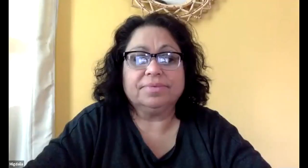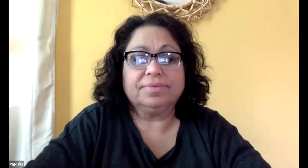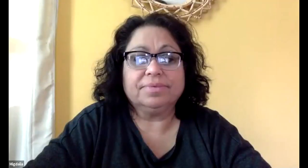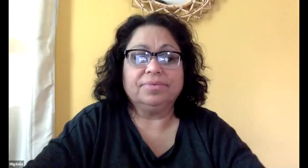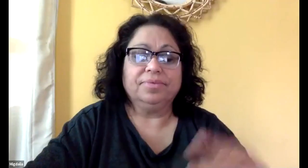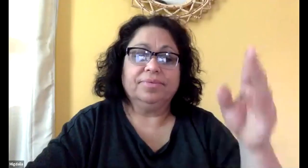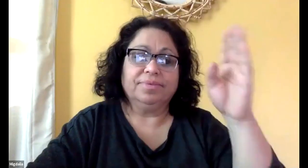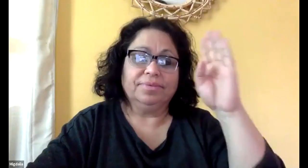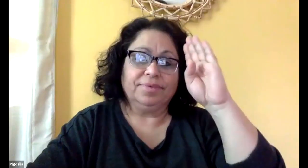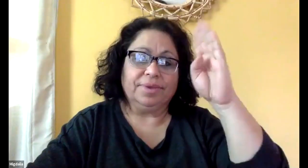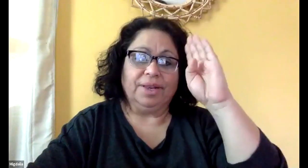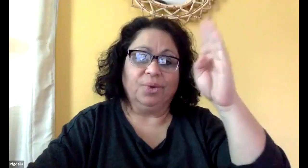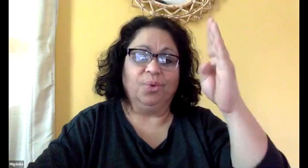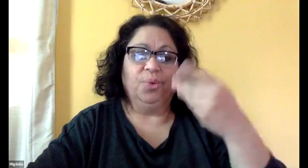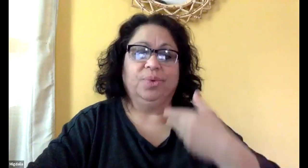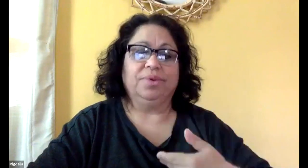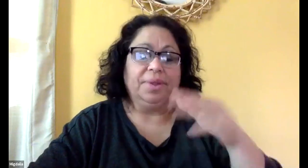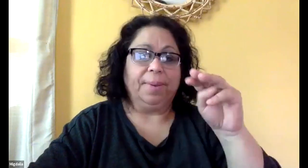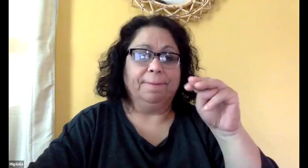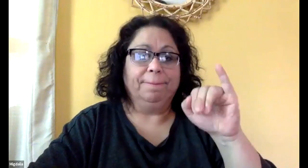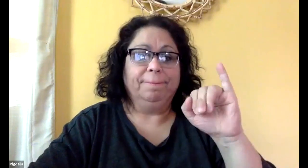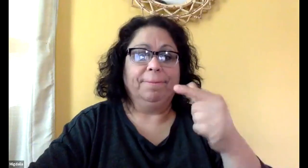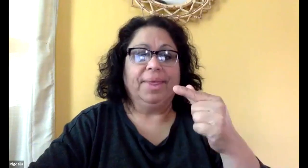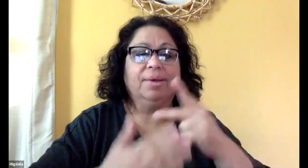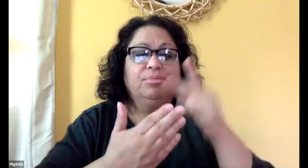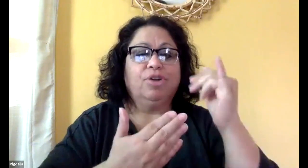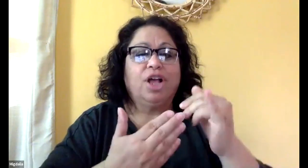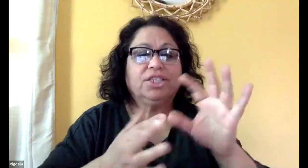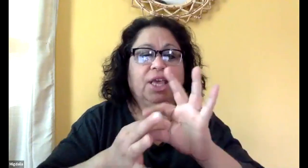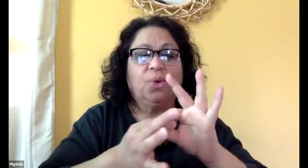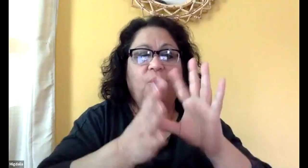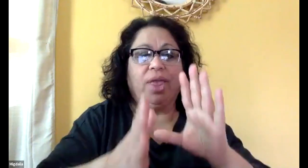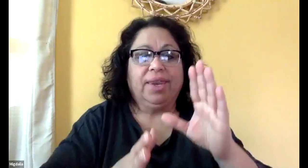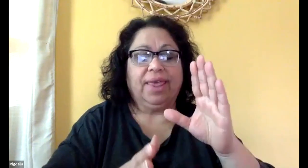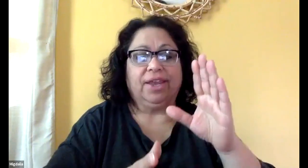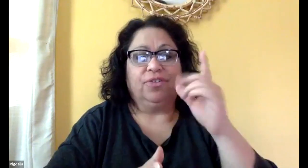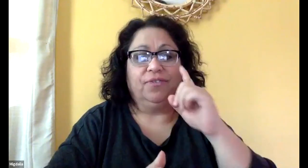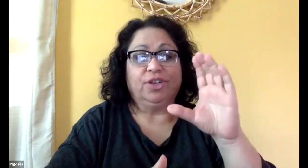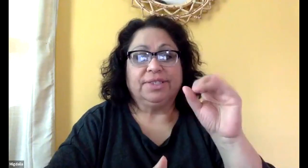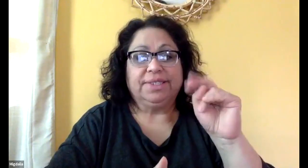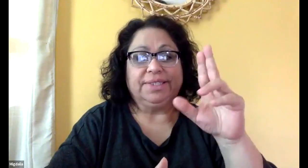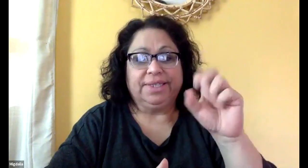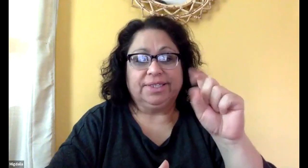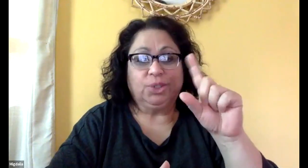, I'm also a contractor with the Commission.